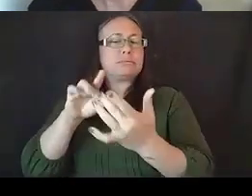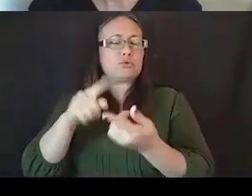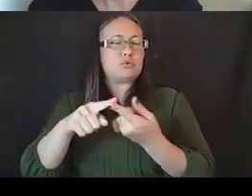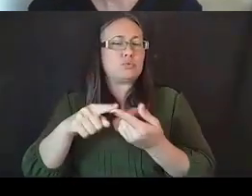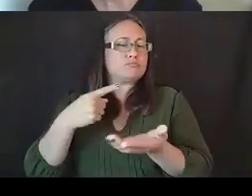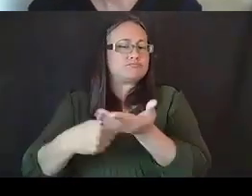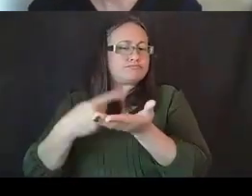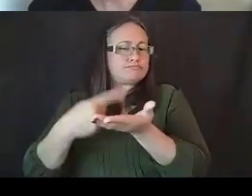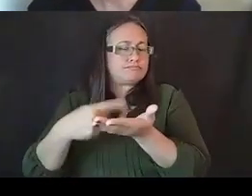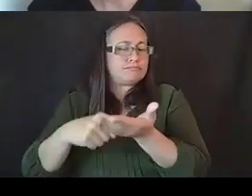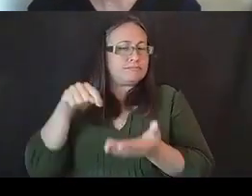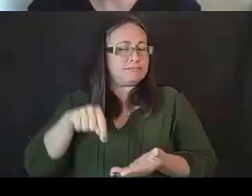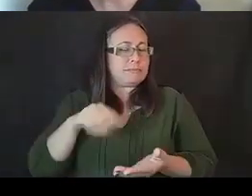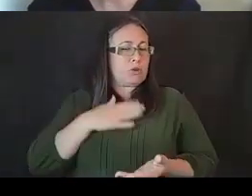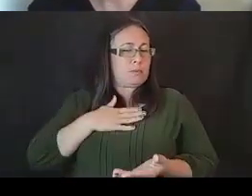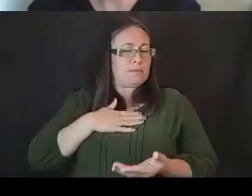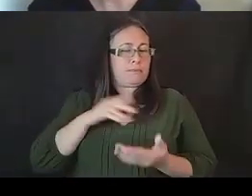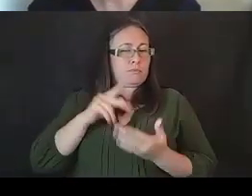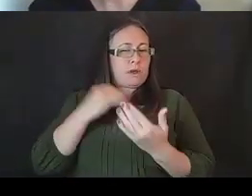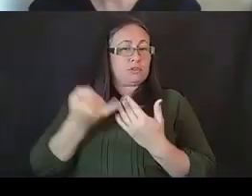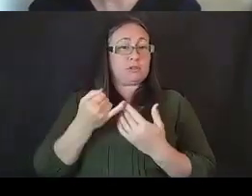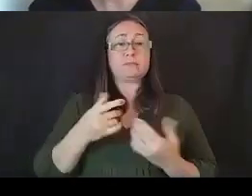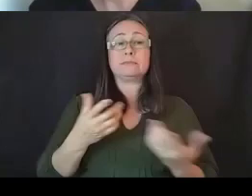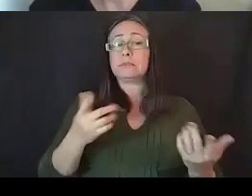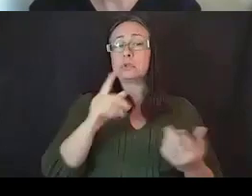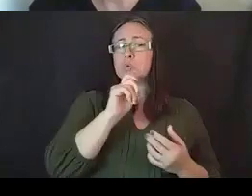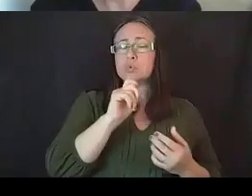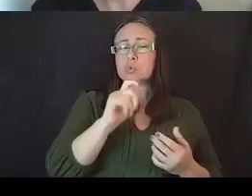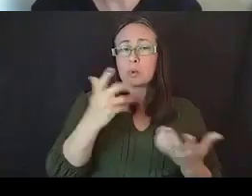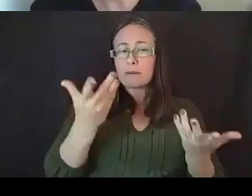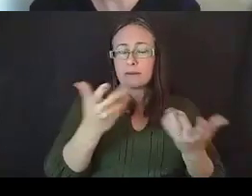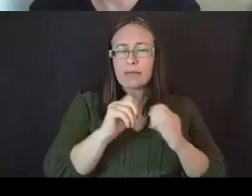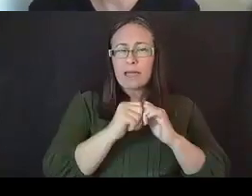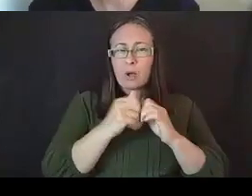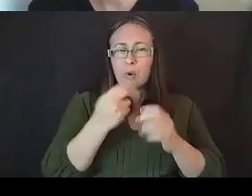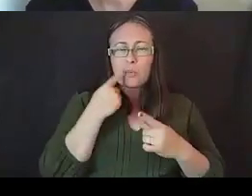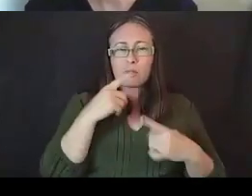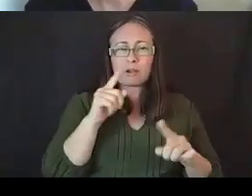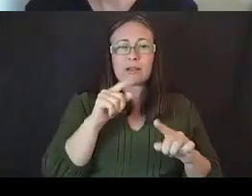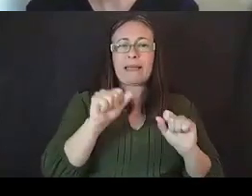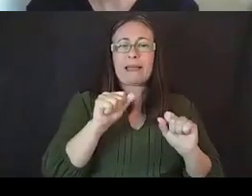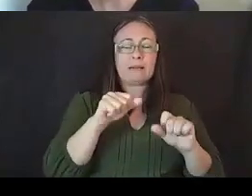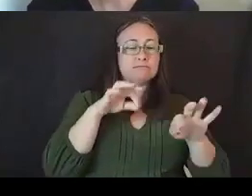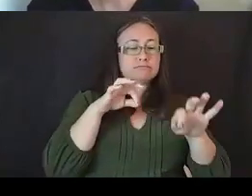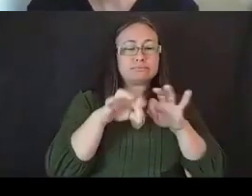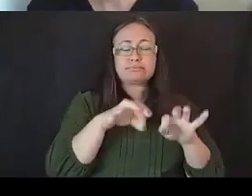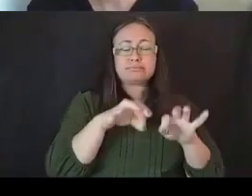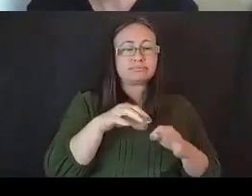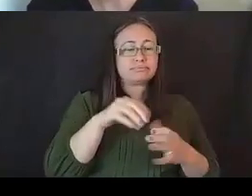The way this tool works is that you can enter an abstract or any other scientific text and Matchmaker will pull out